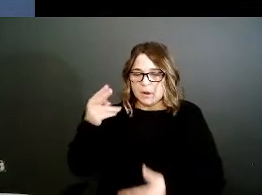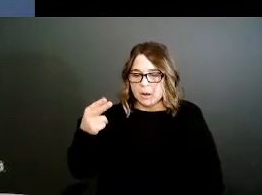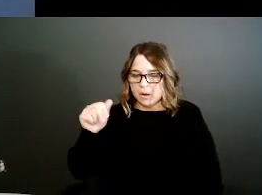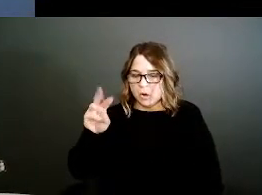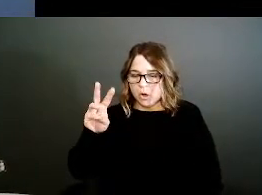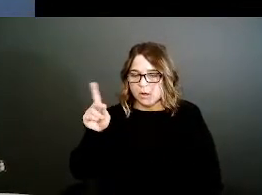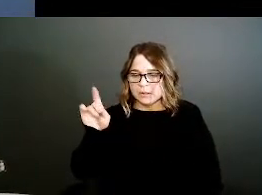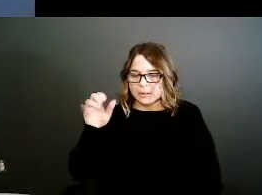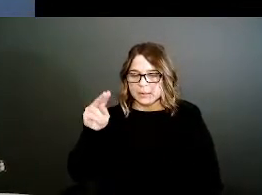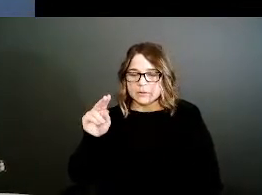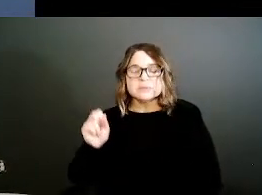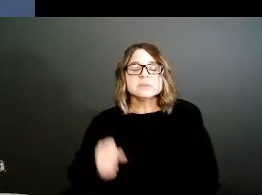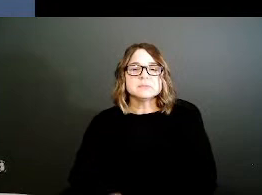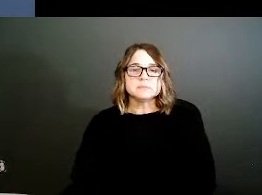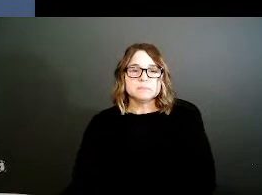≫ HI.